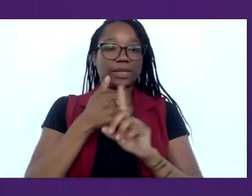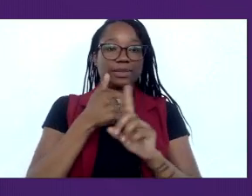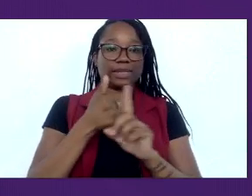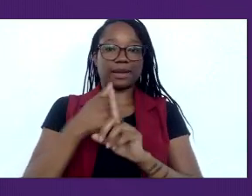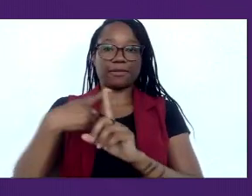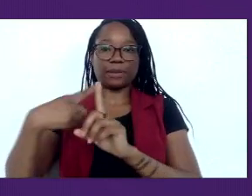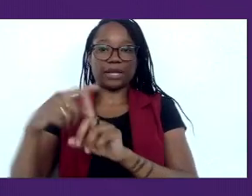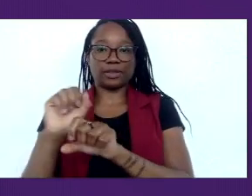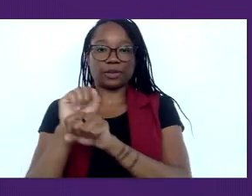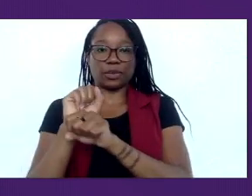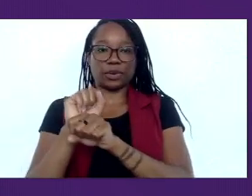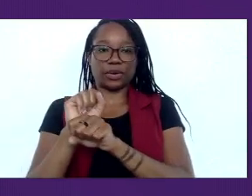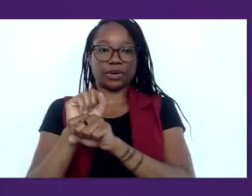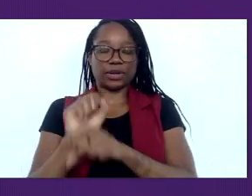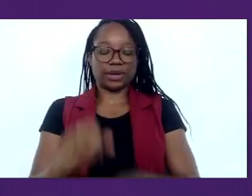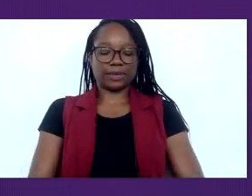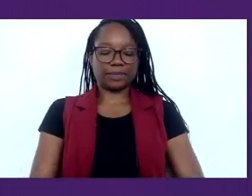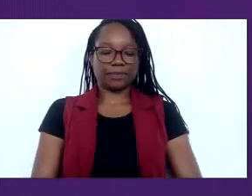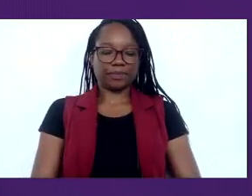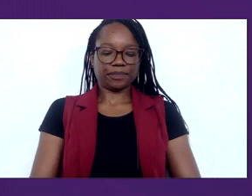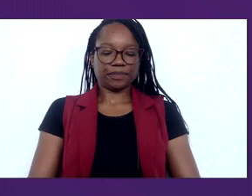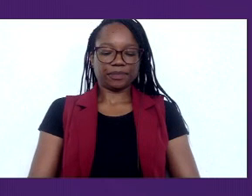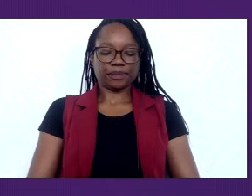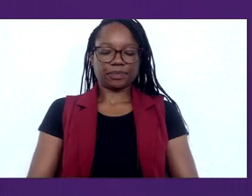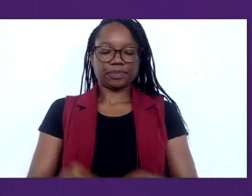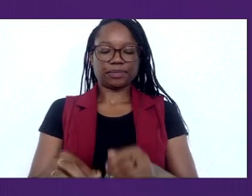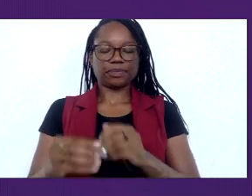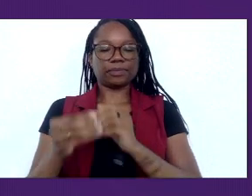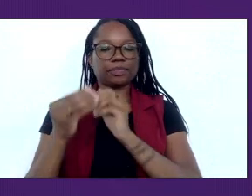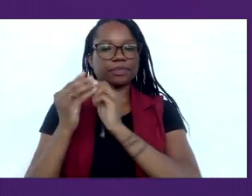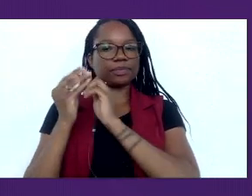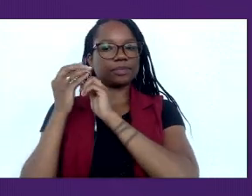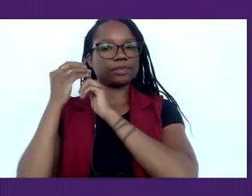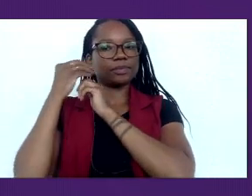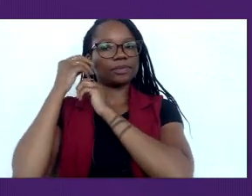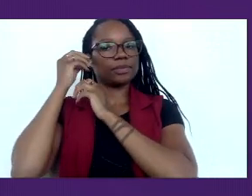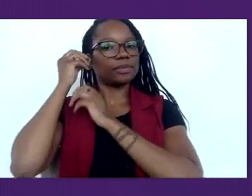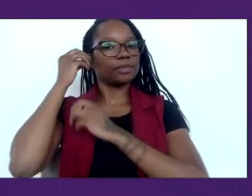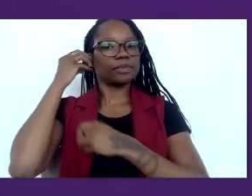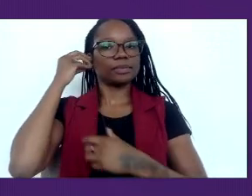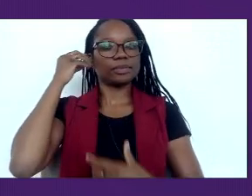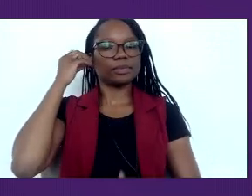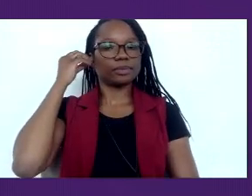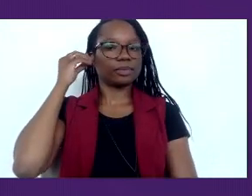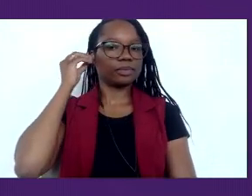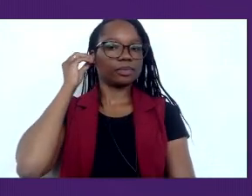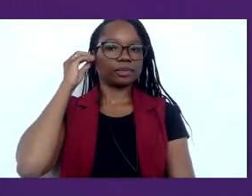And how might... We ask, how might the work be connected to bigger stories in